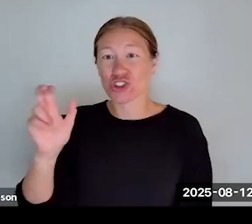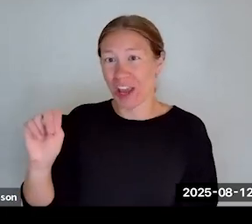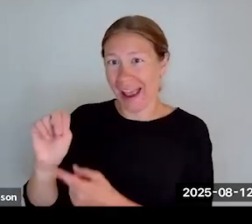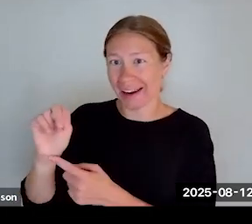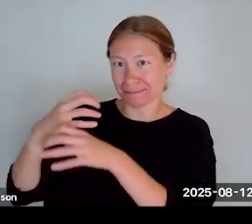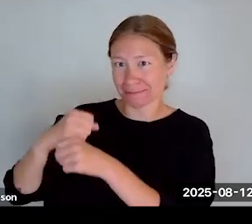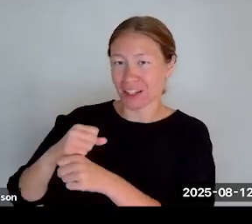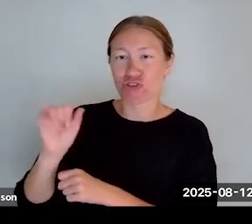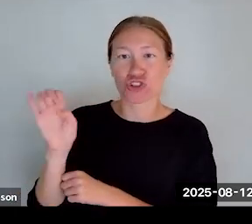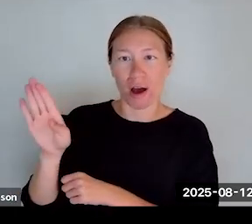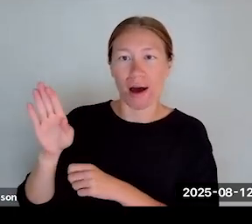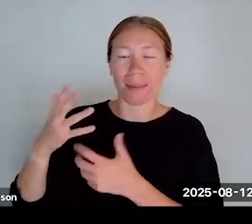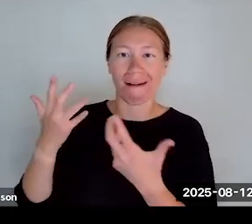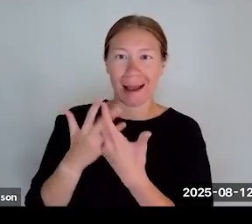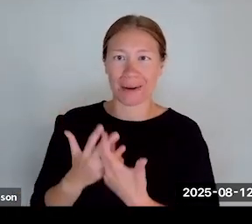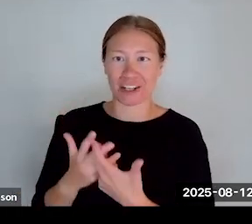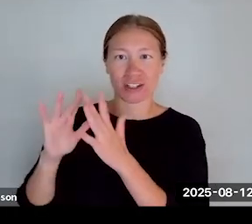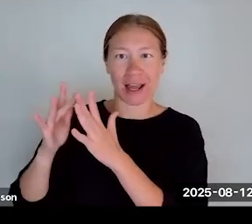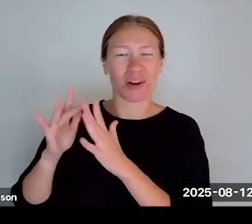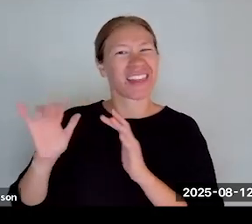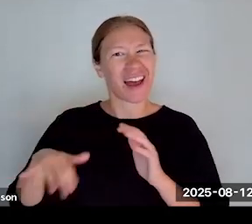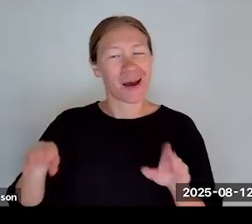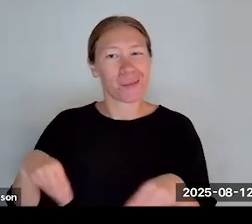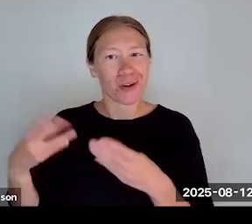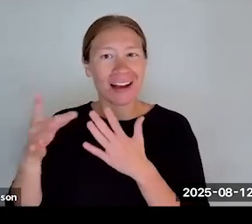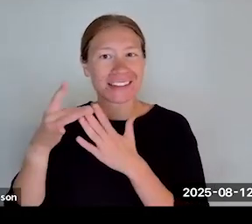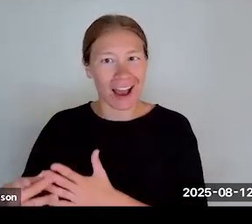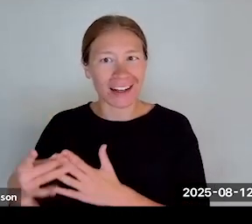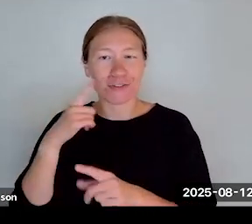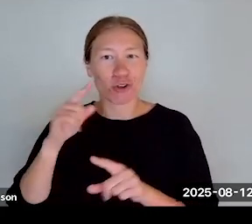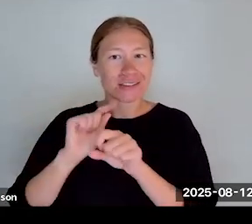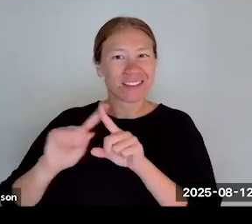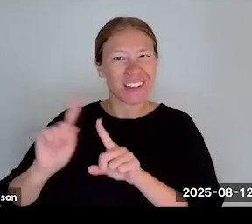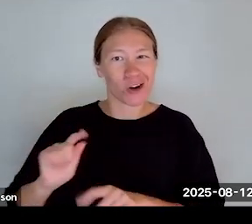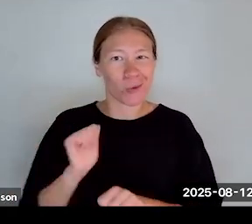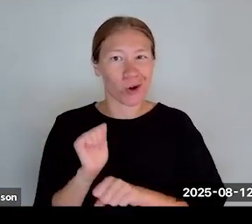which provides guidance on workplace accommodations. Or you can consult with an accessibility specialist